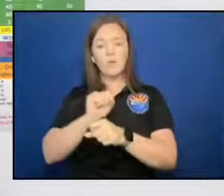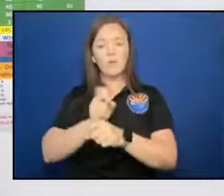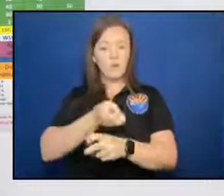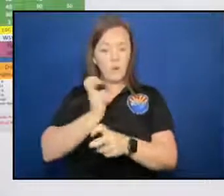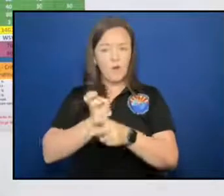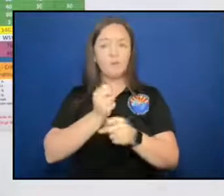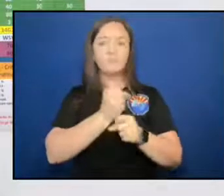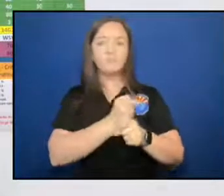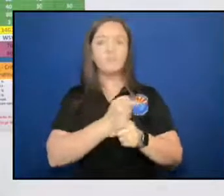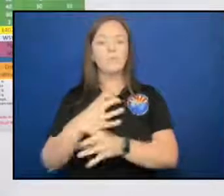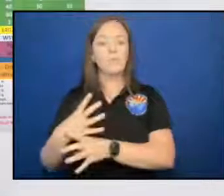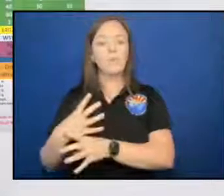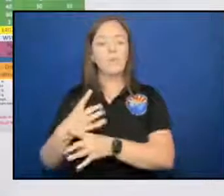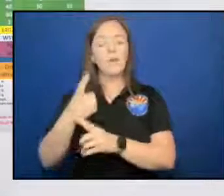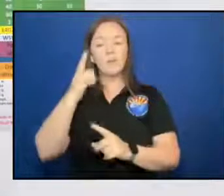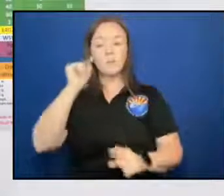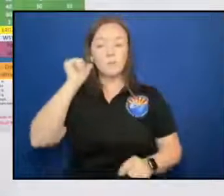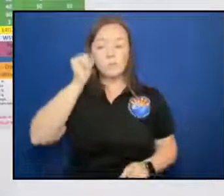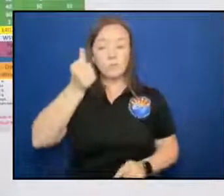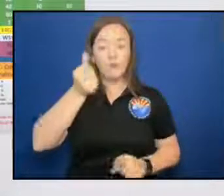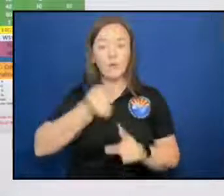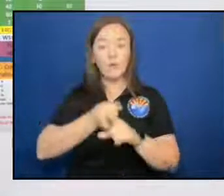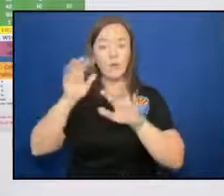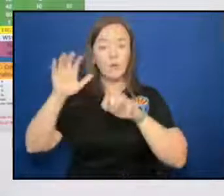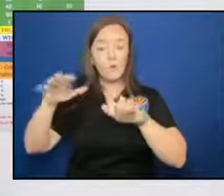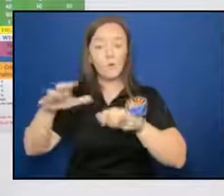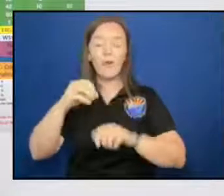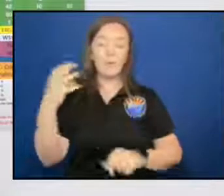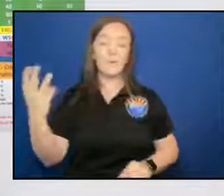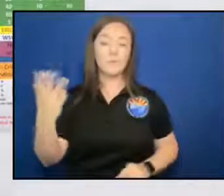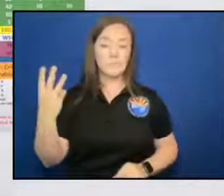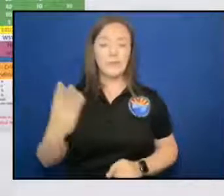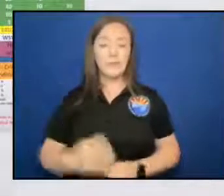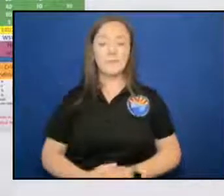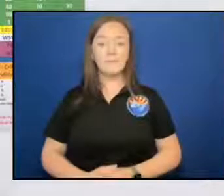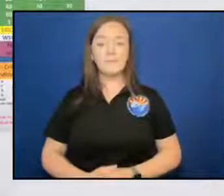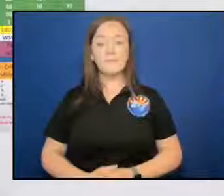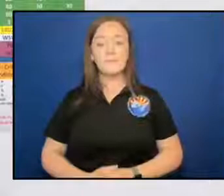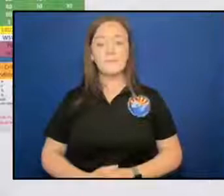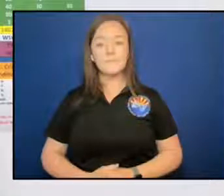SO WE ARE NOT GOING TO BE OUT OF THIS FOR AT LEAST THE